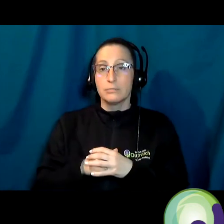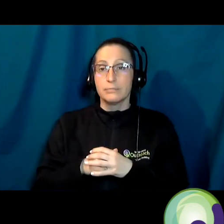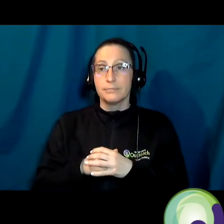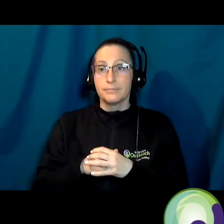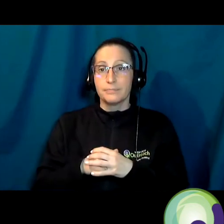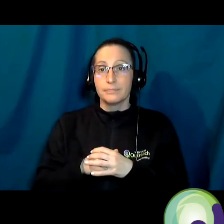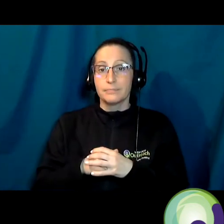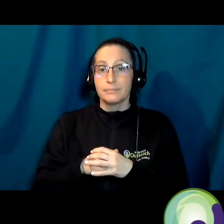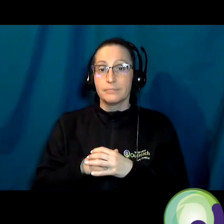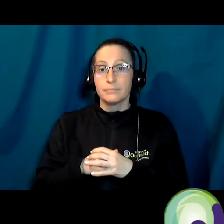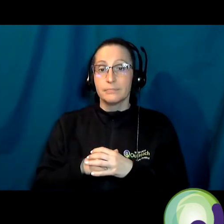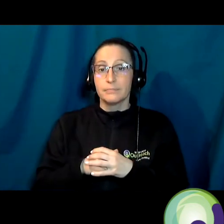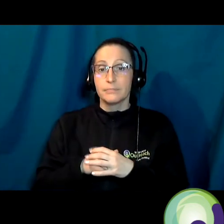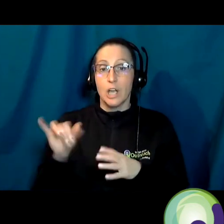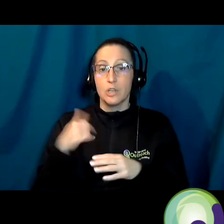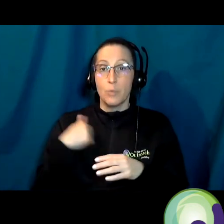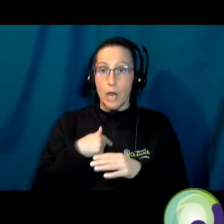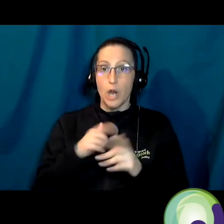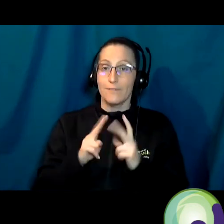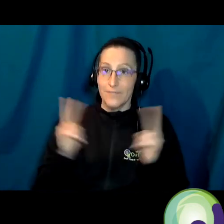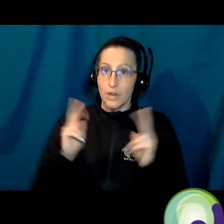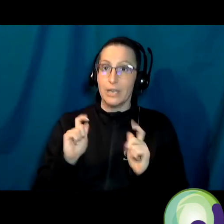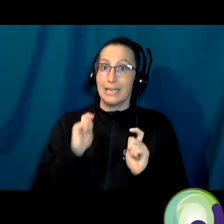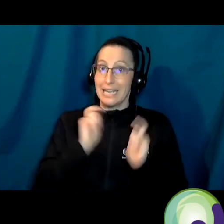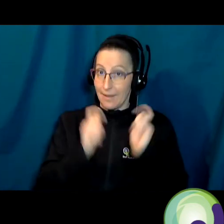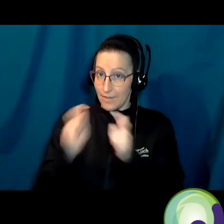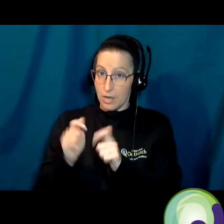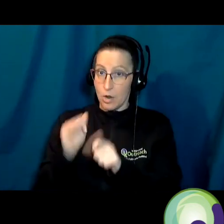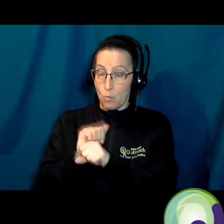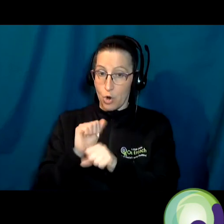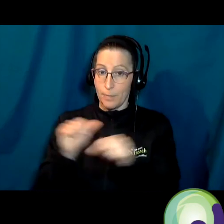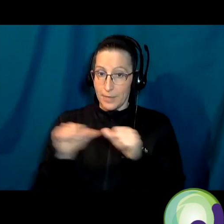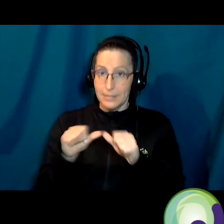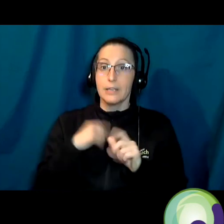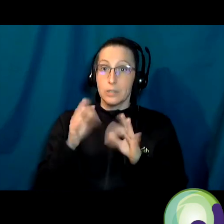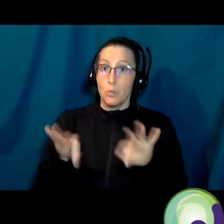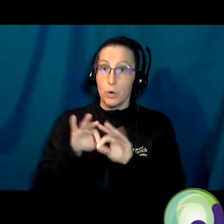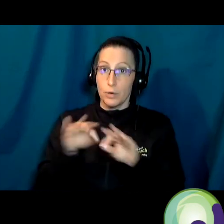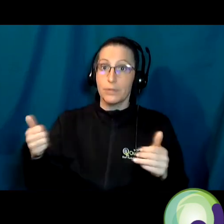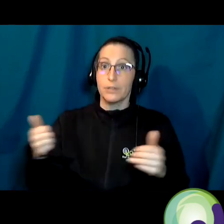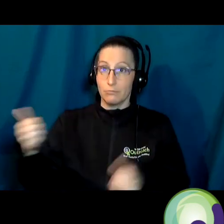also like I've said, a very giving workplace, and it's worth the trip to to be able to